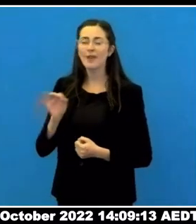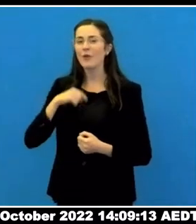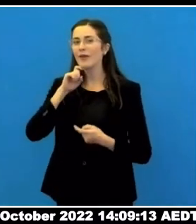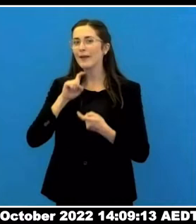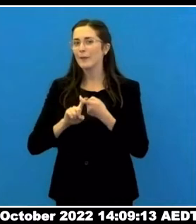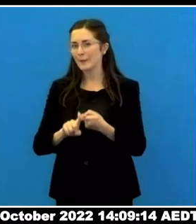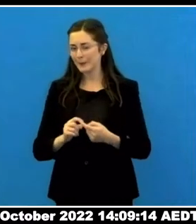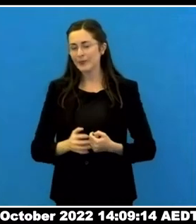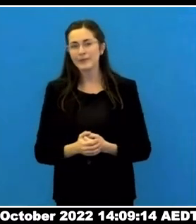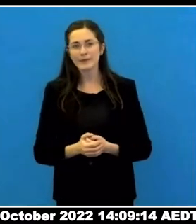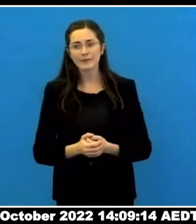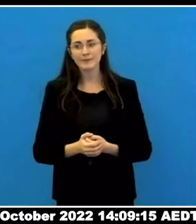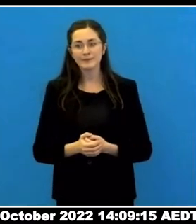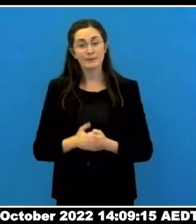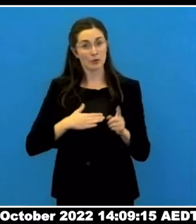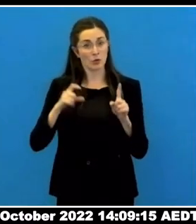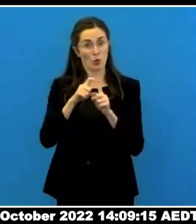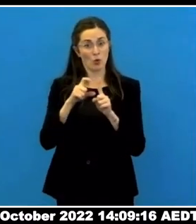Keep going. “Birth of my daughter.